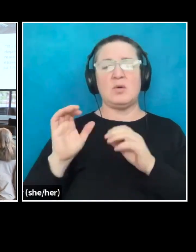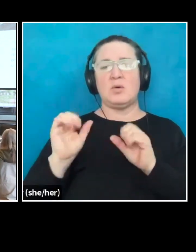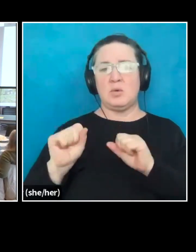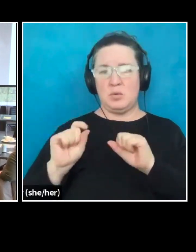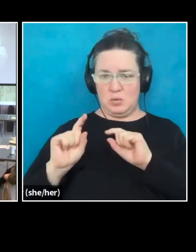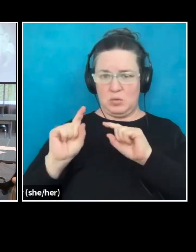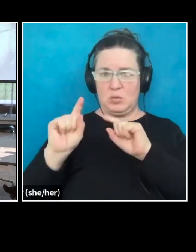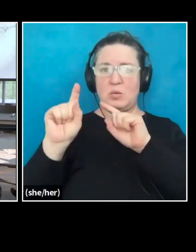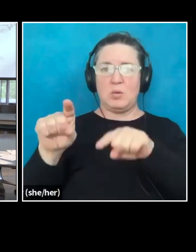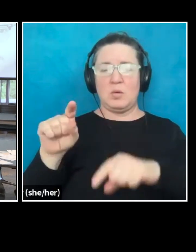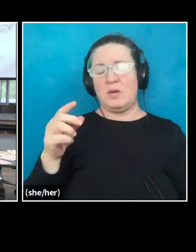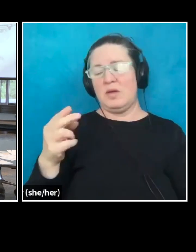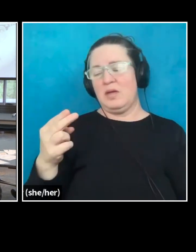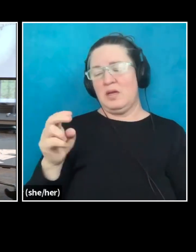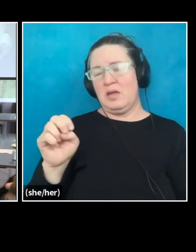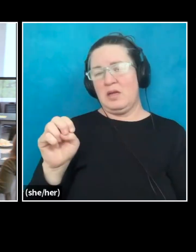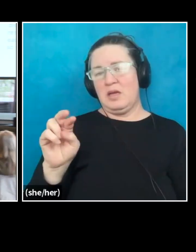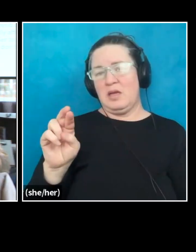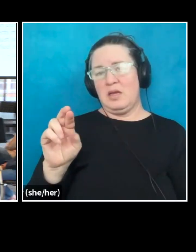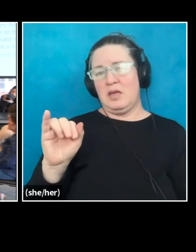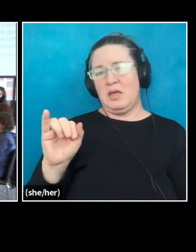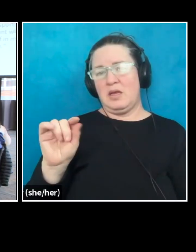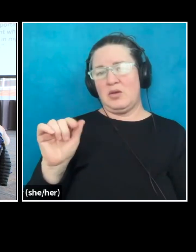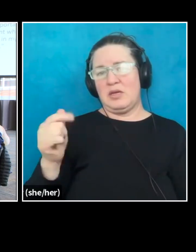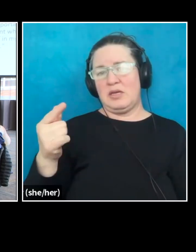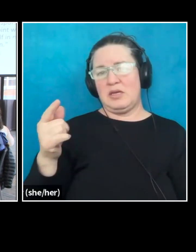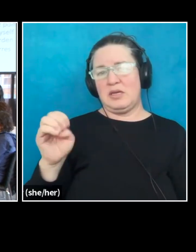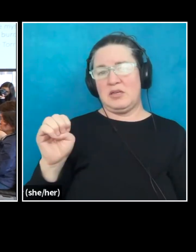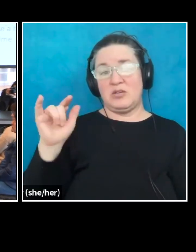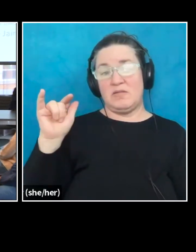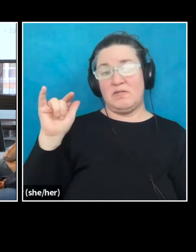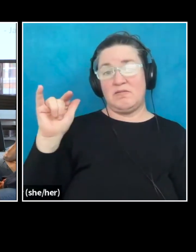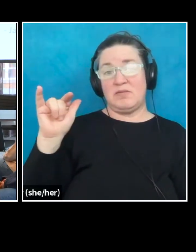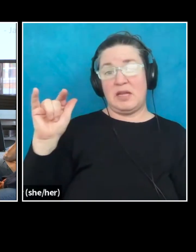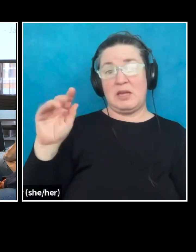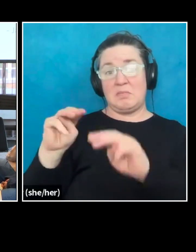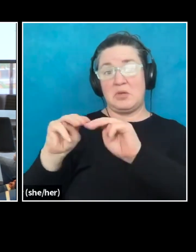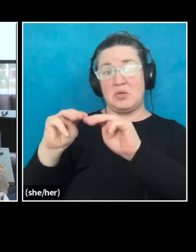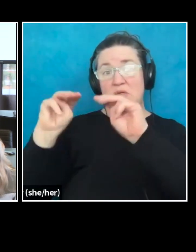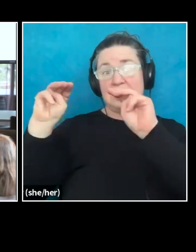because I used to, you know, my dad used to be able to drive me there and back. And,